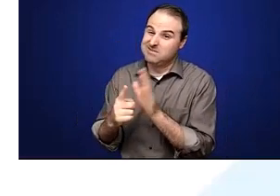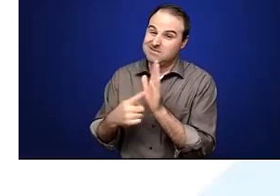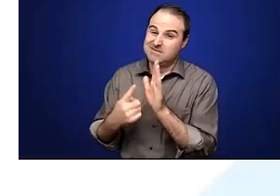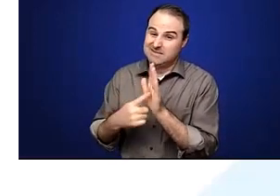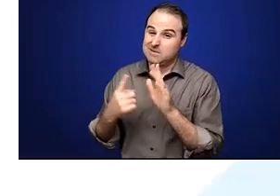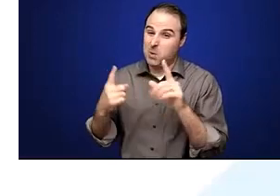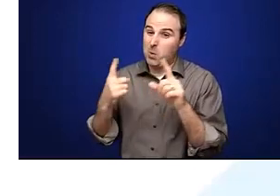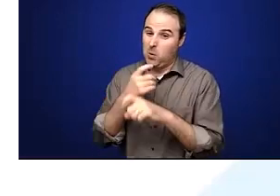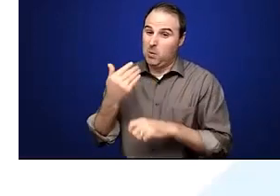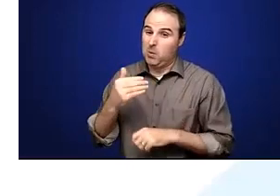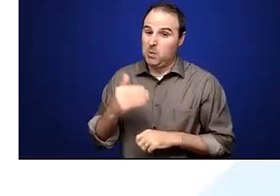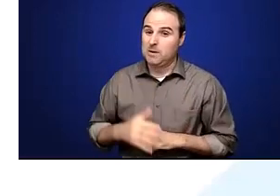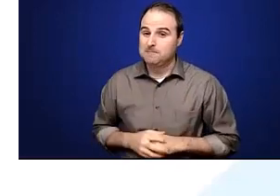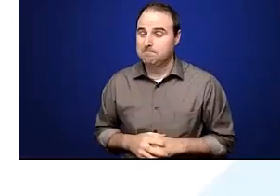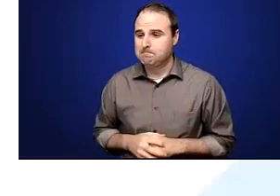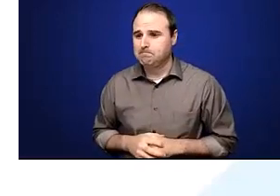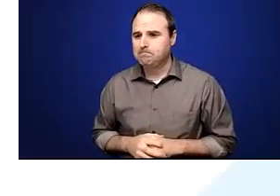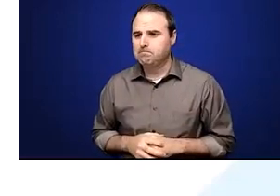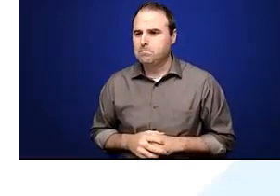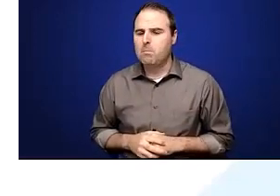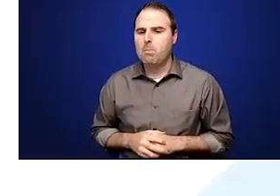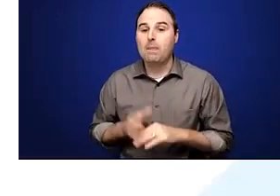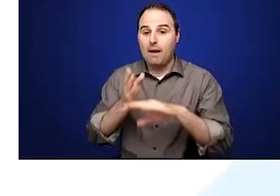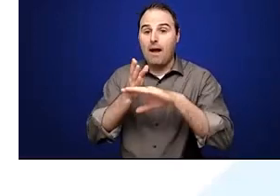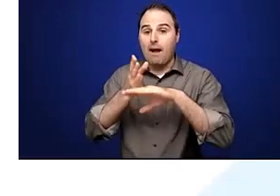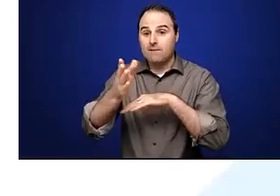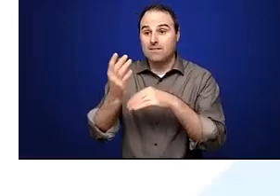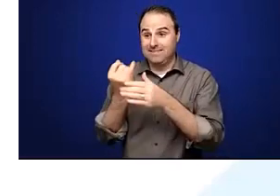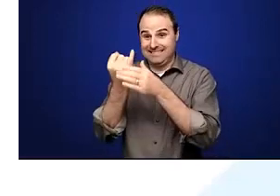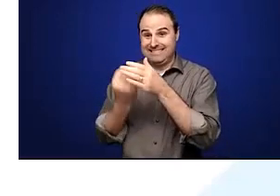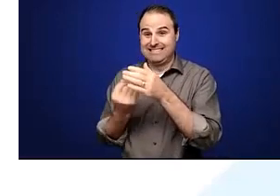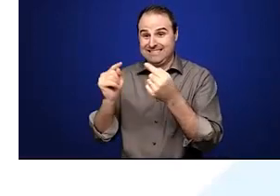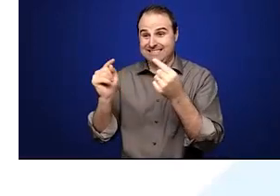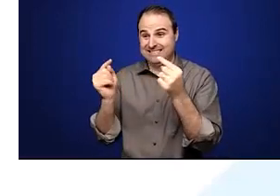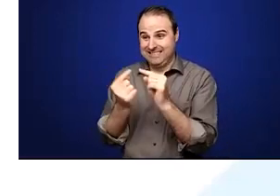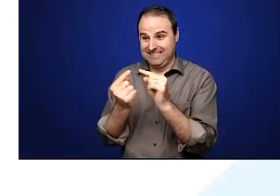And so after a spinal cord injury, care following that injury typically